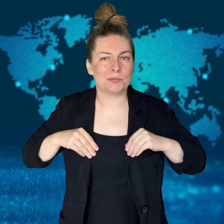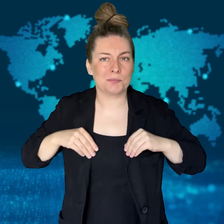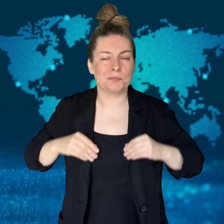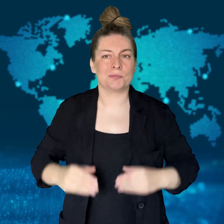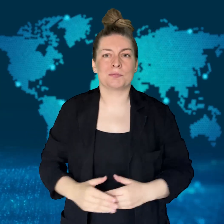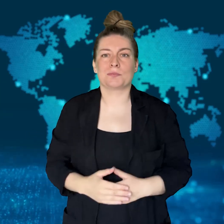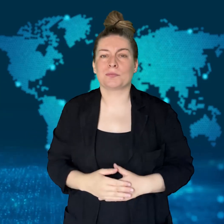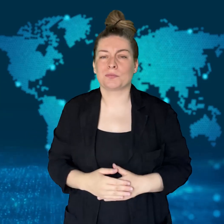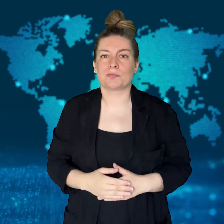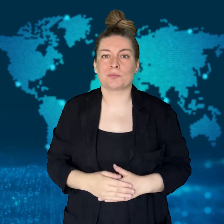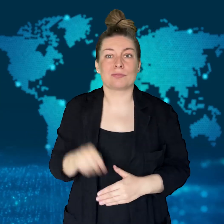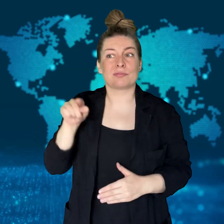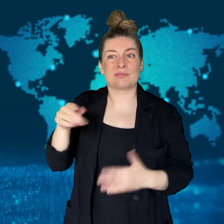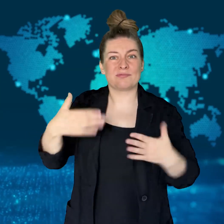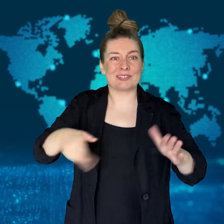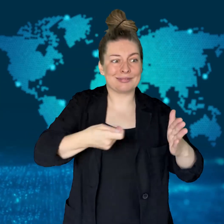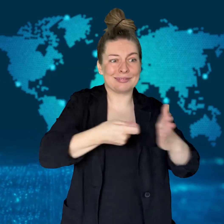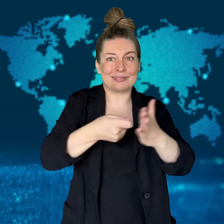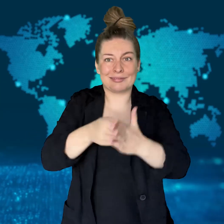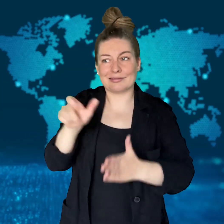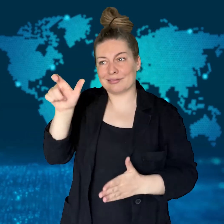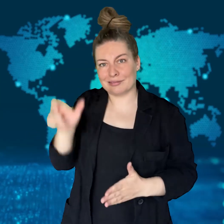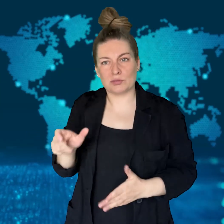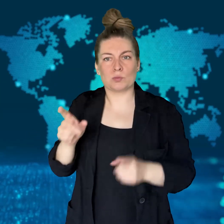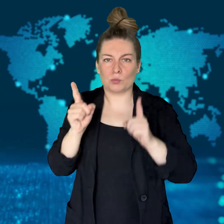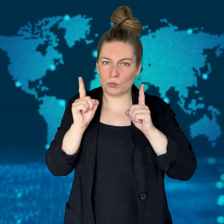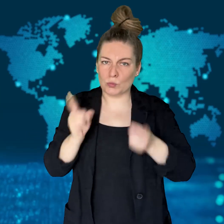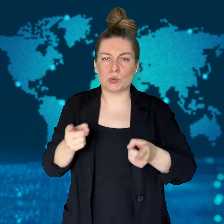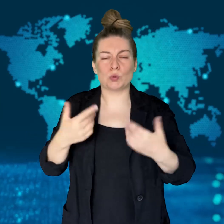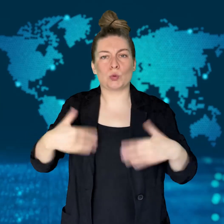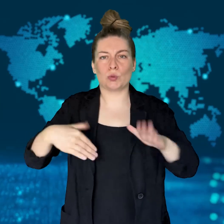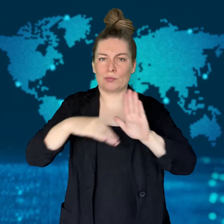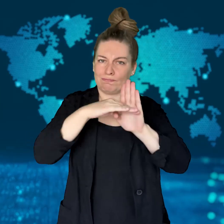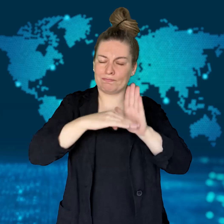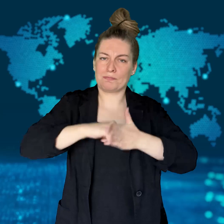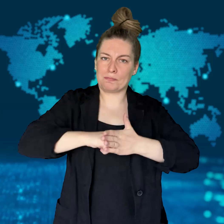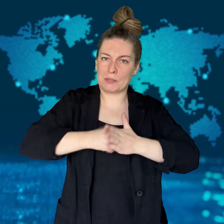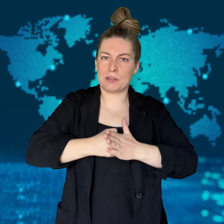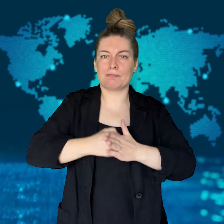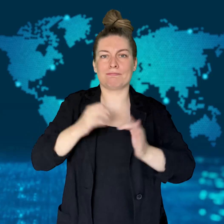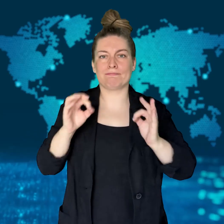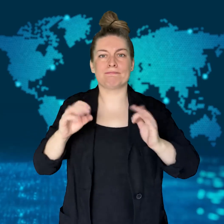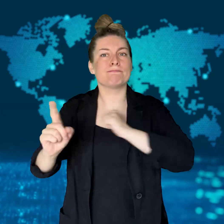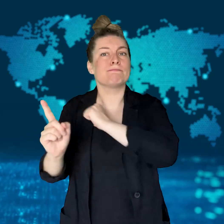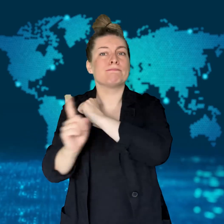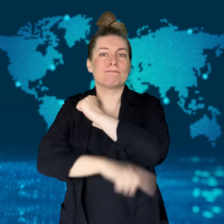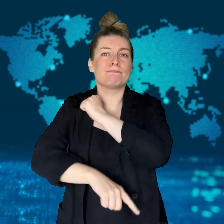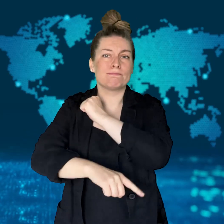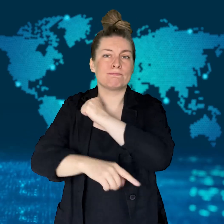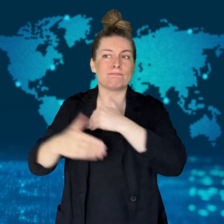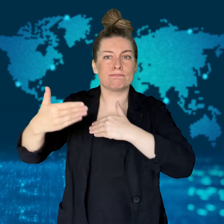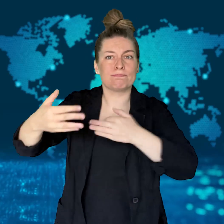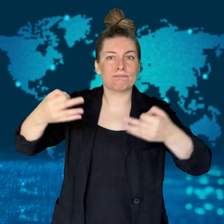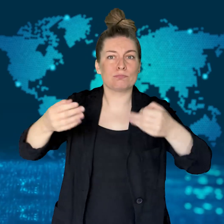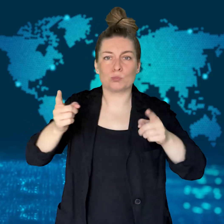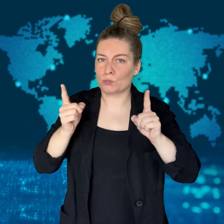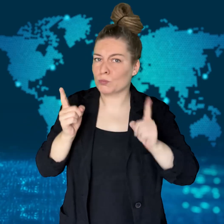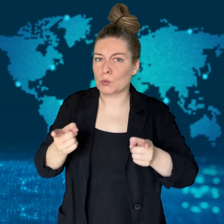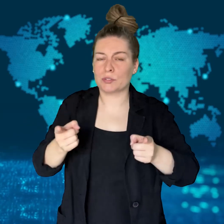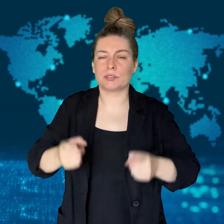The perpetrator must be severely punished."